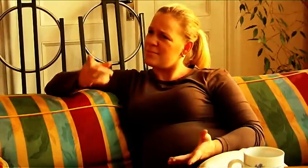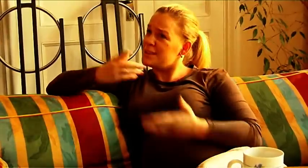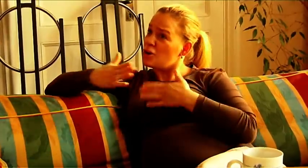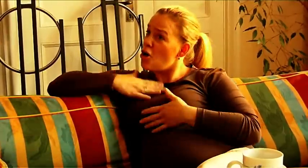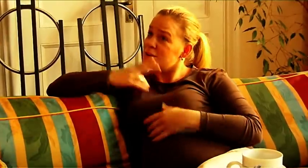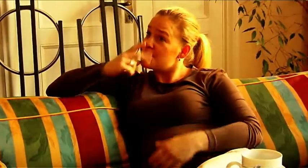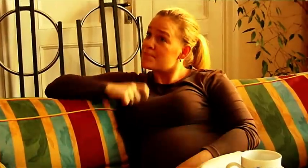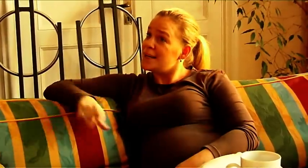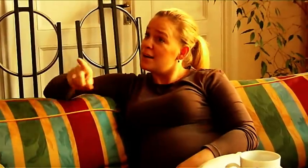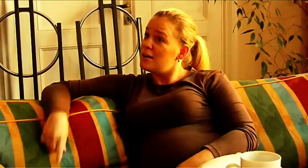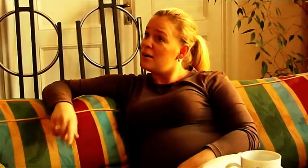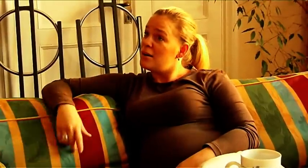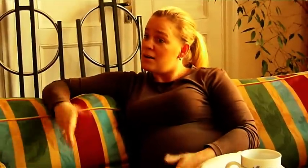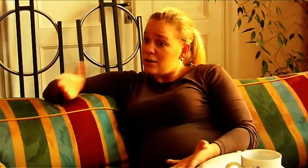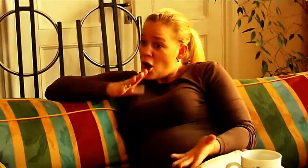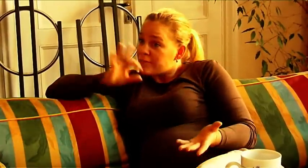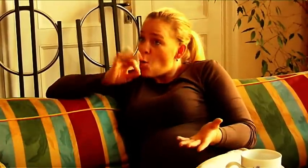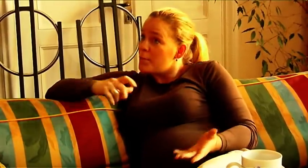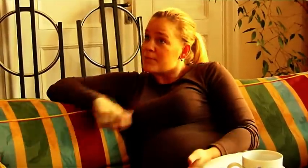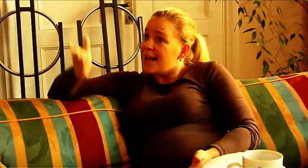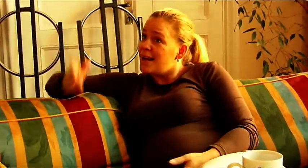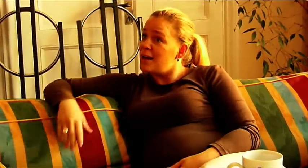Aren't you happy to see me? Don't you have any questions about me?